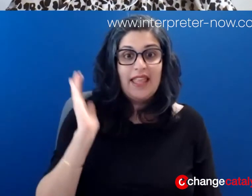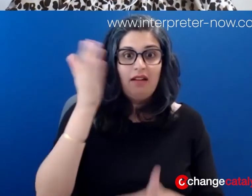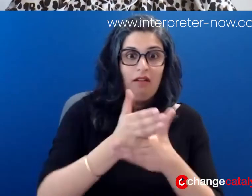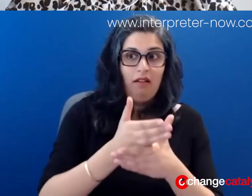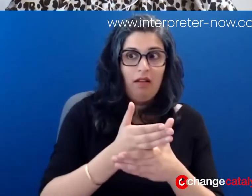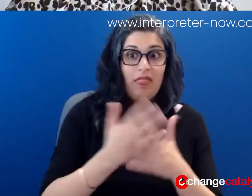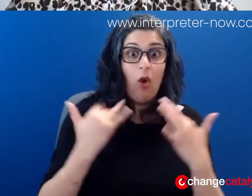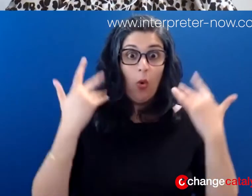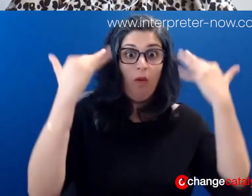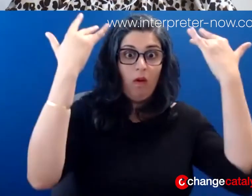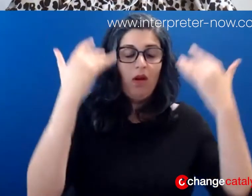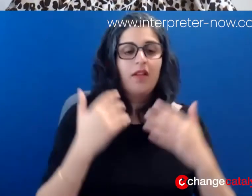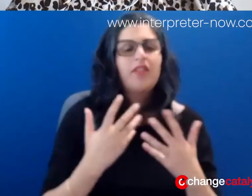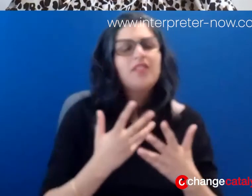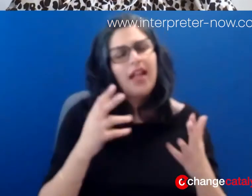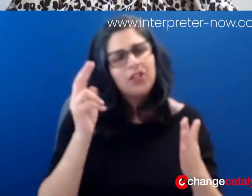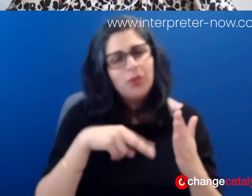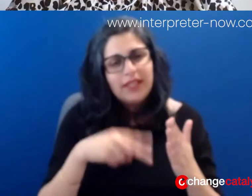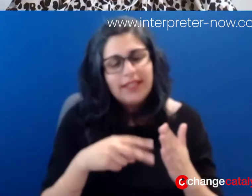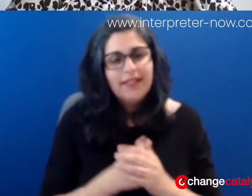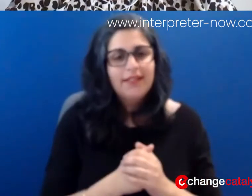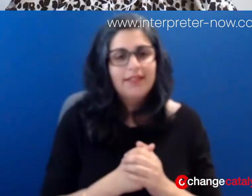I think there's a lot to read about this. I would recommend folks do it.